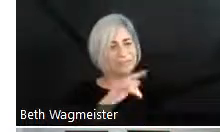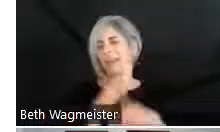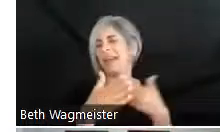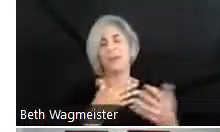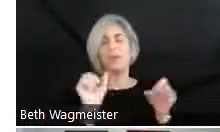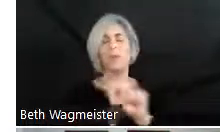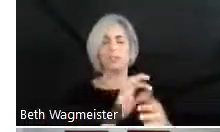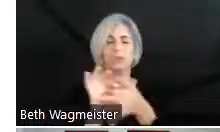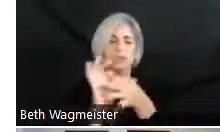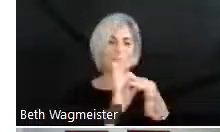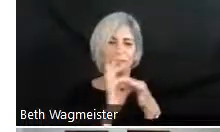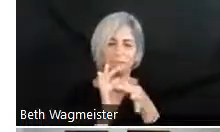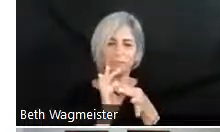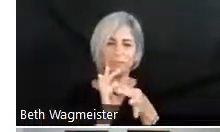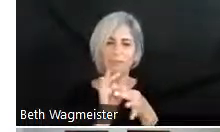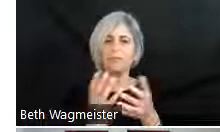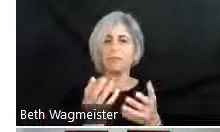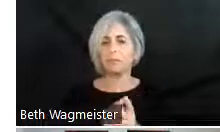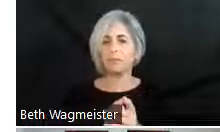together. There's things like hiring, she may have to